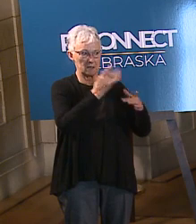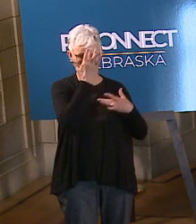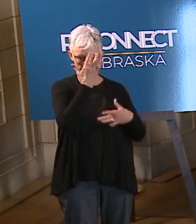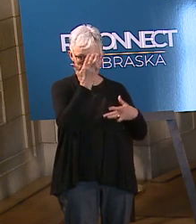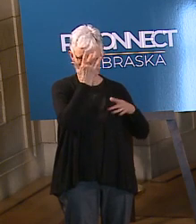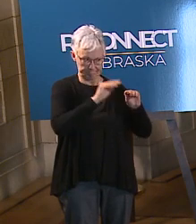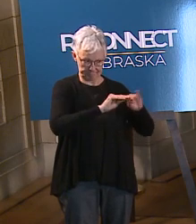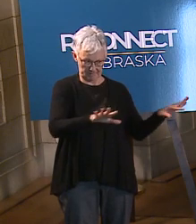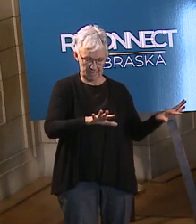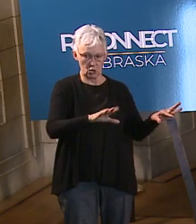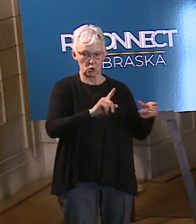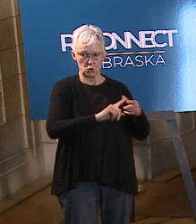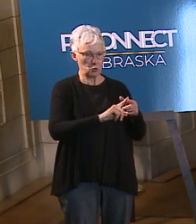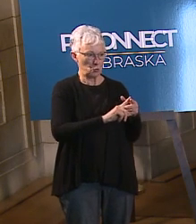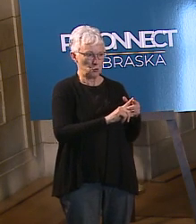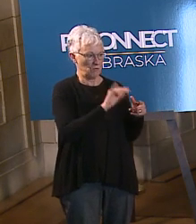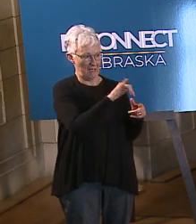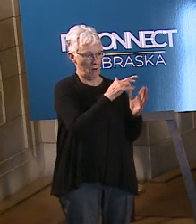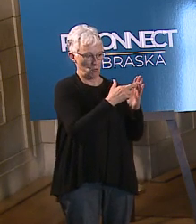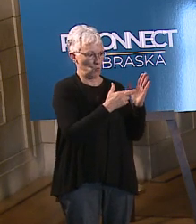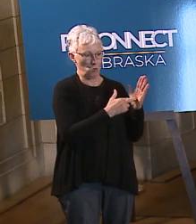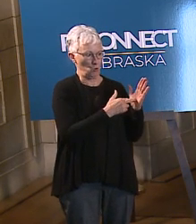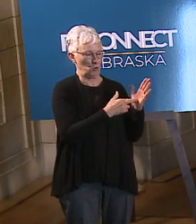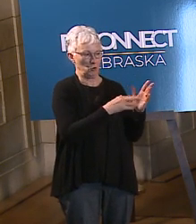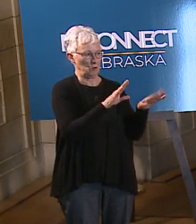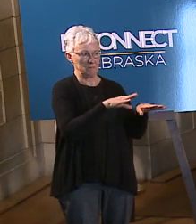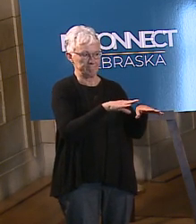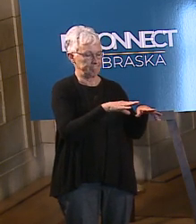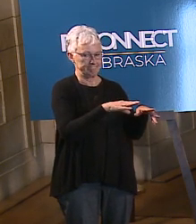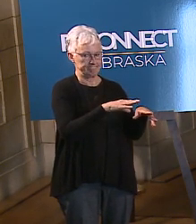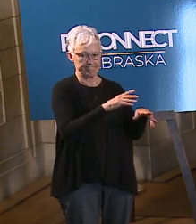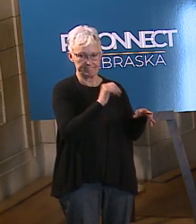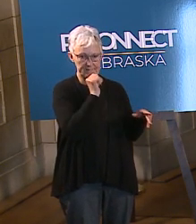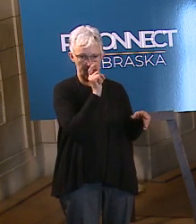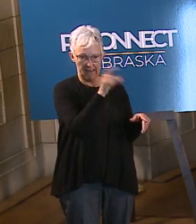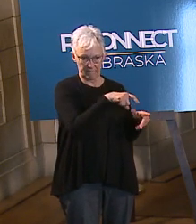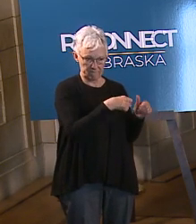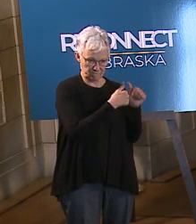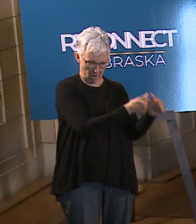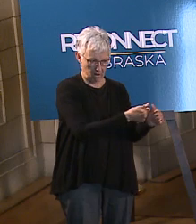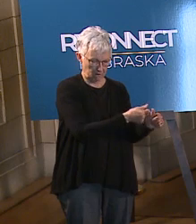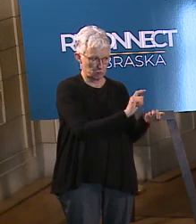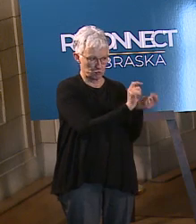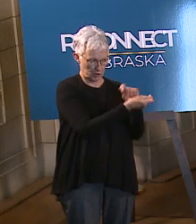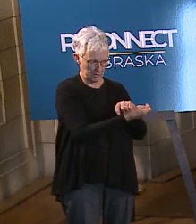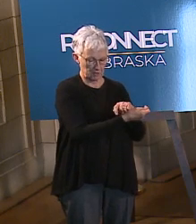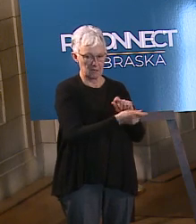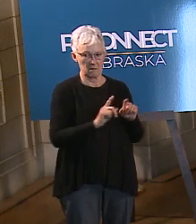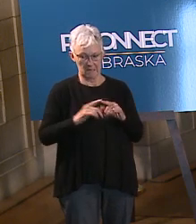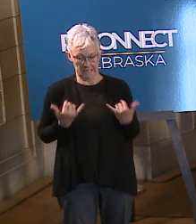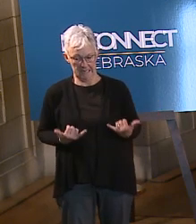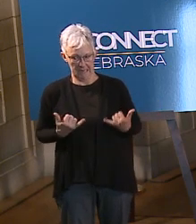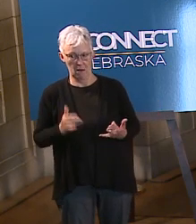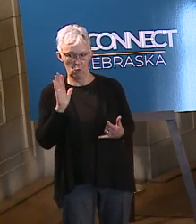I WROTE AND SIGNED TO WAIVE CERTAIN REGULATIONS OR WAIVE STATUTES. TO BE ABLE TO HELP US GET